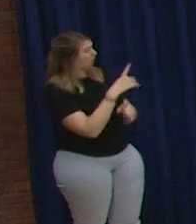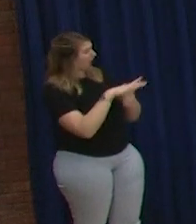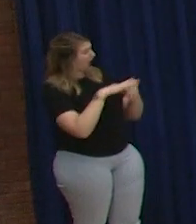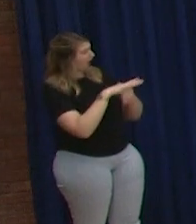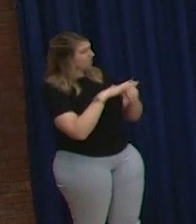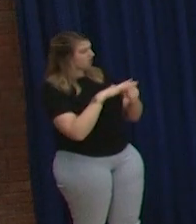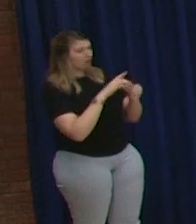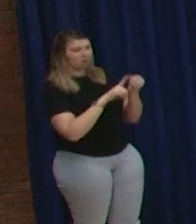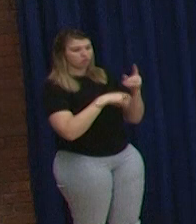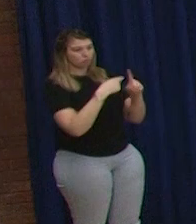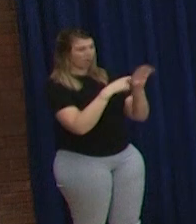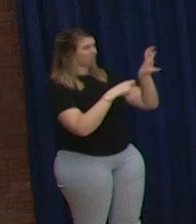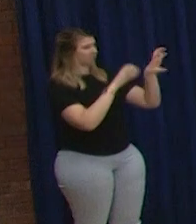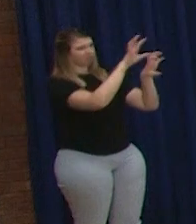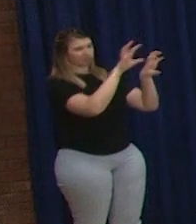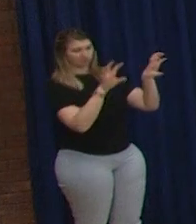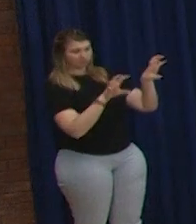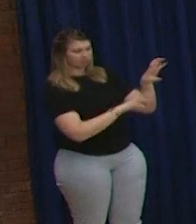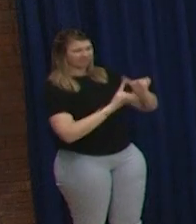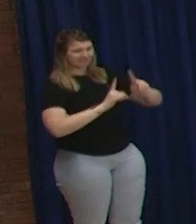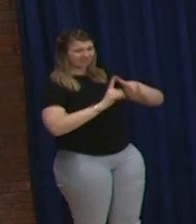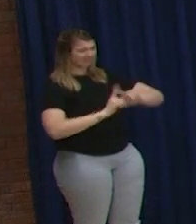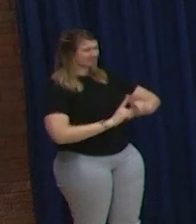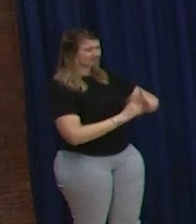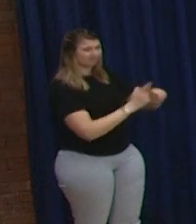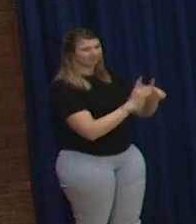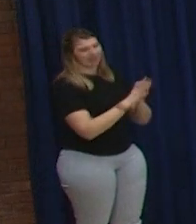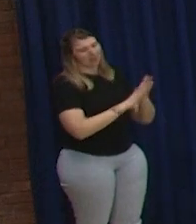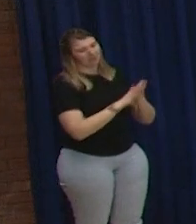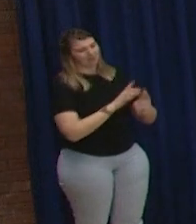to another area of the UK, so what does that mean? There's a postcode lottery, all right, it